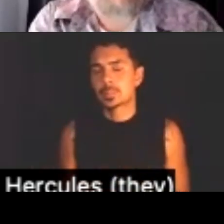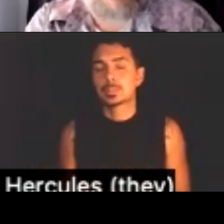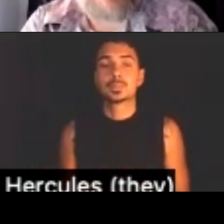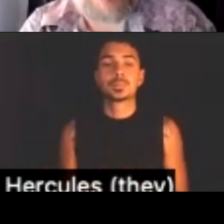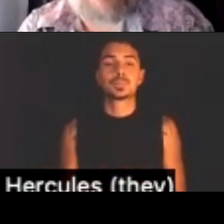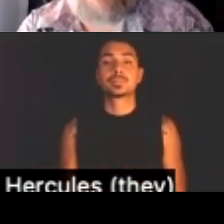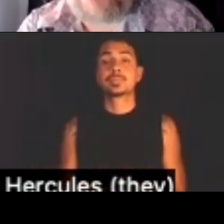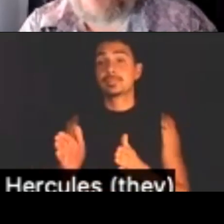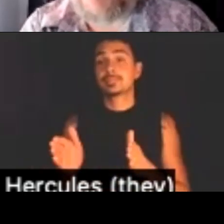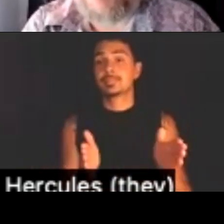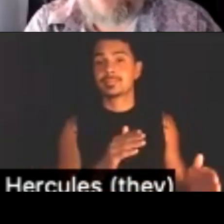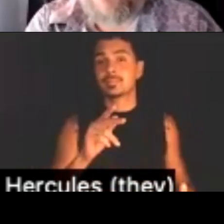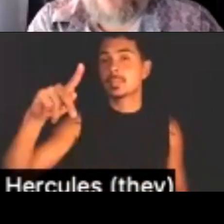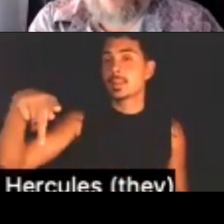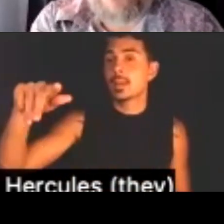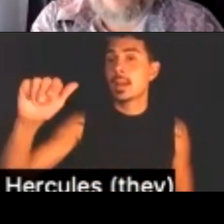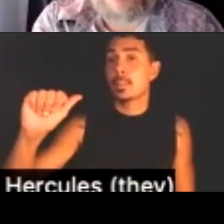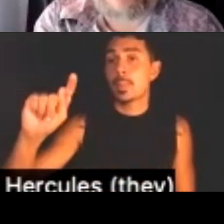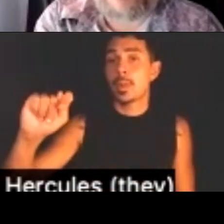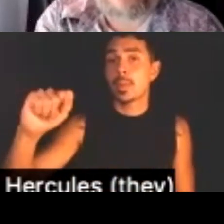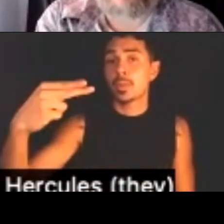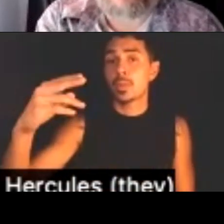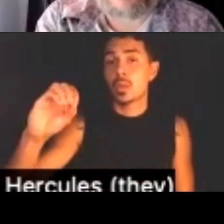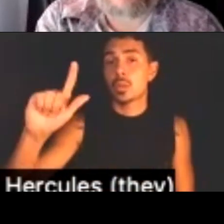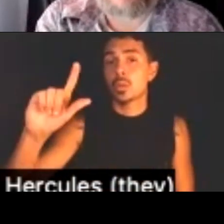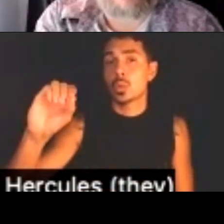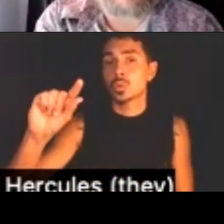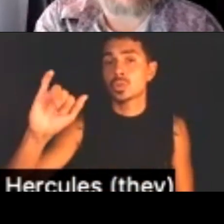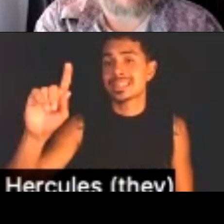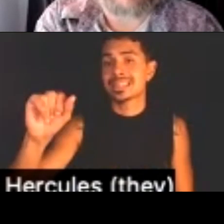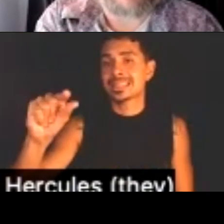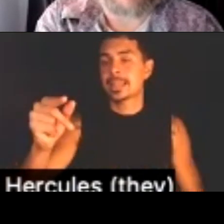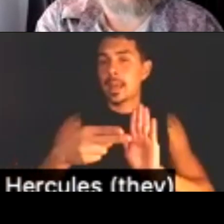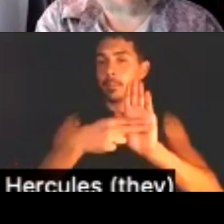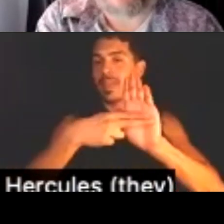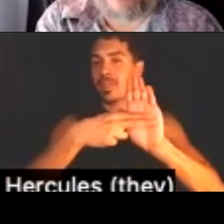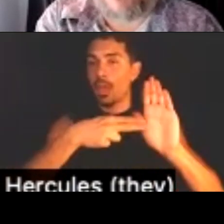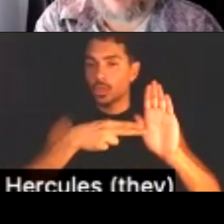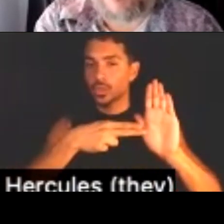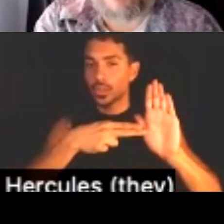Pathologizing folks is another one of those things that can really, really be challenging